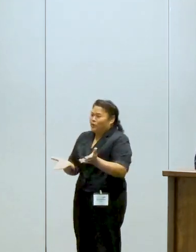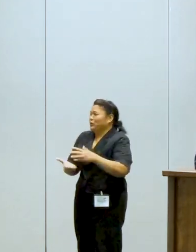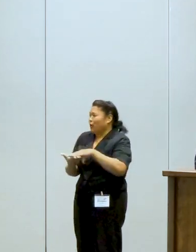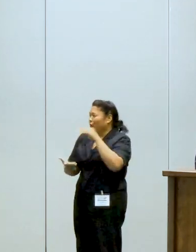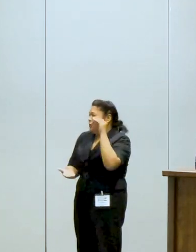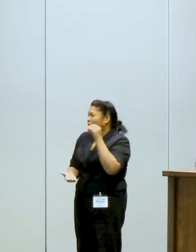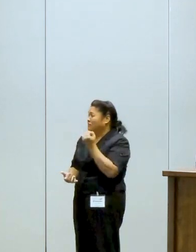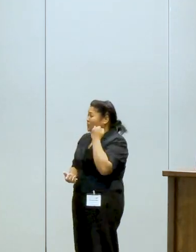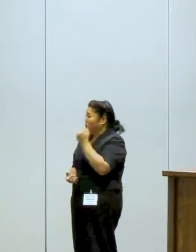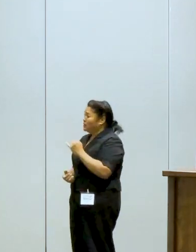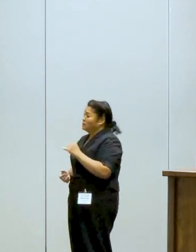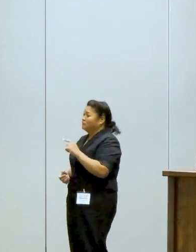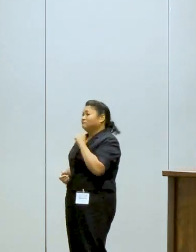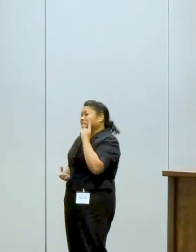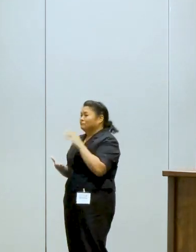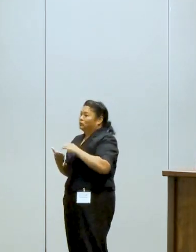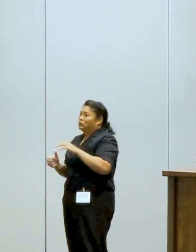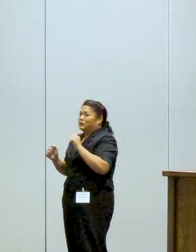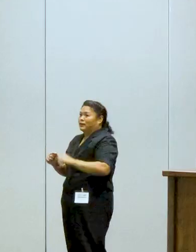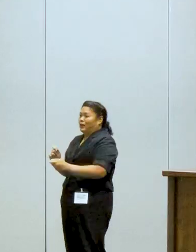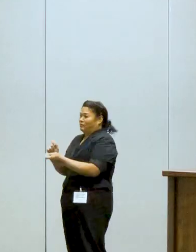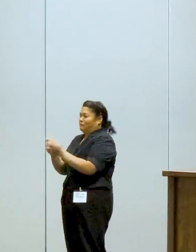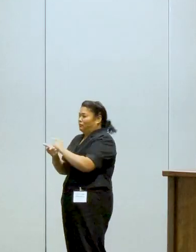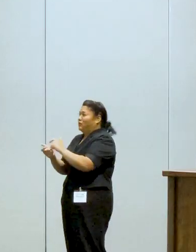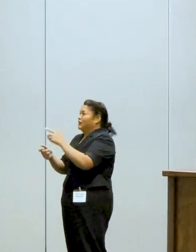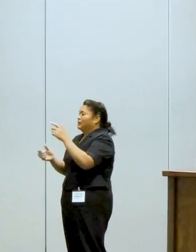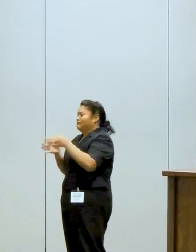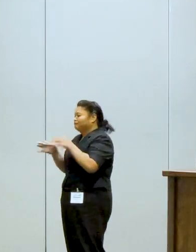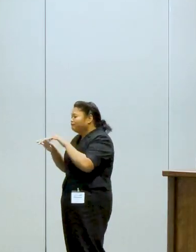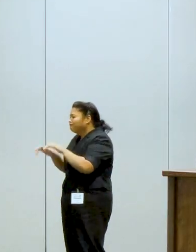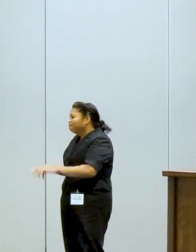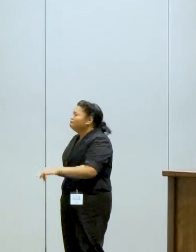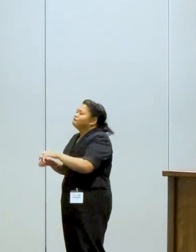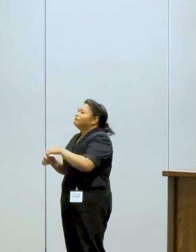AI convert this lecture transcription into American Sign